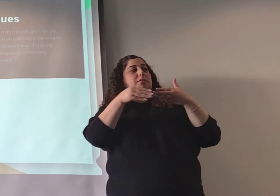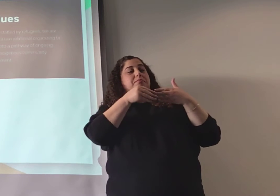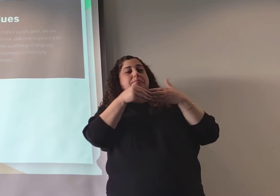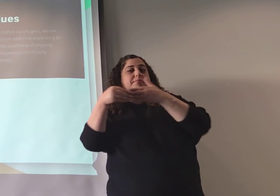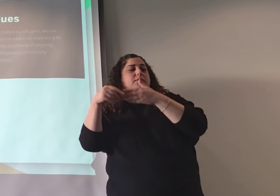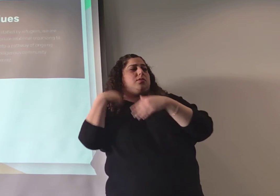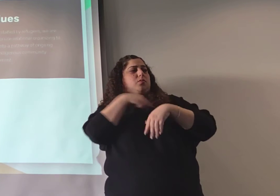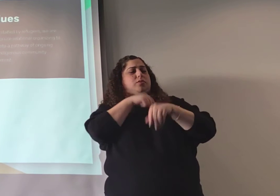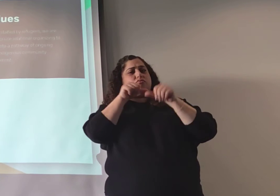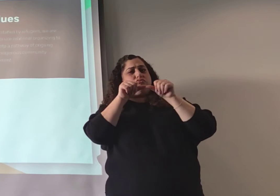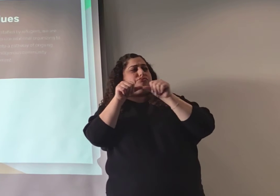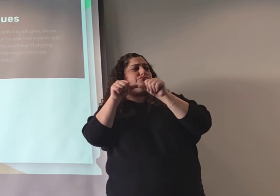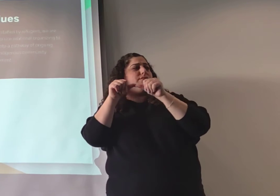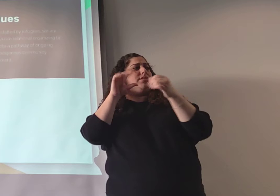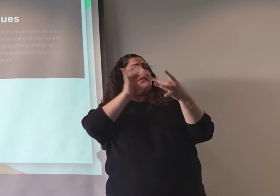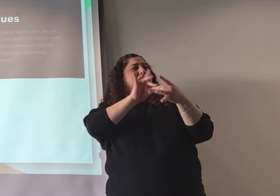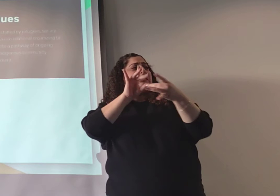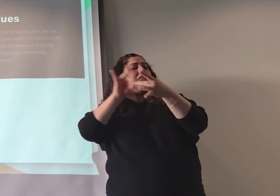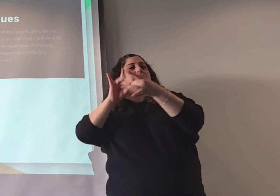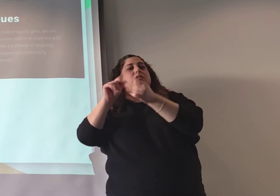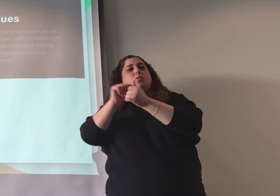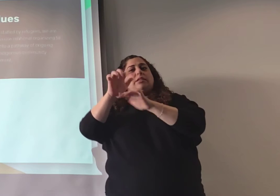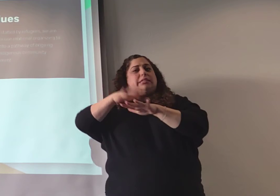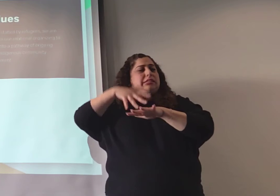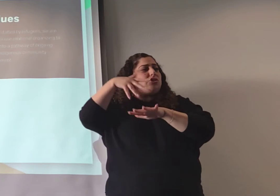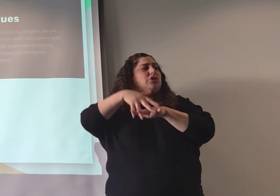community leadership development.